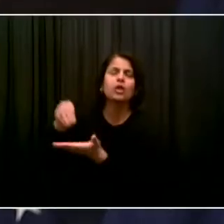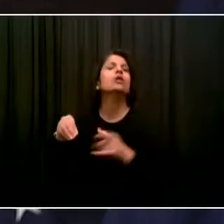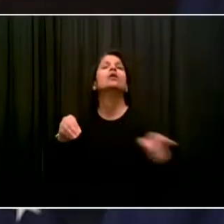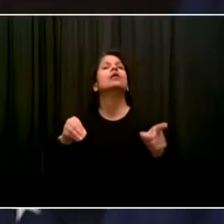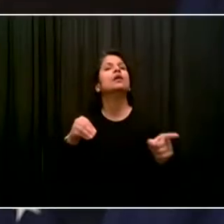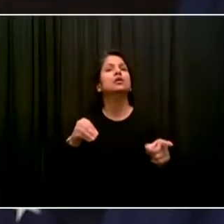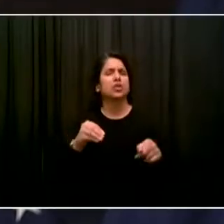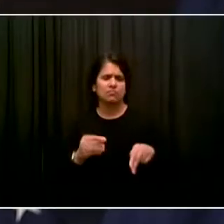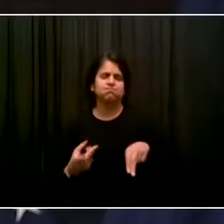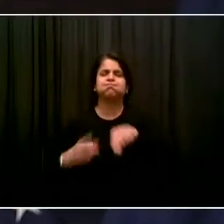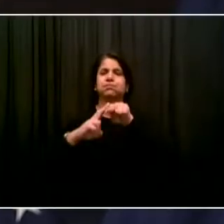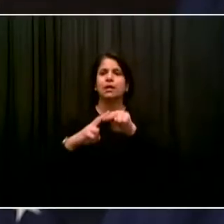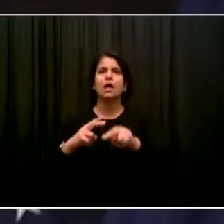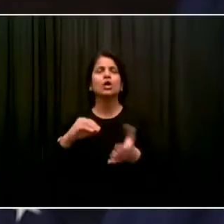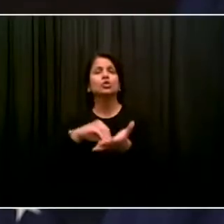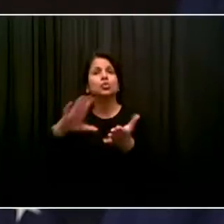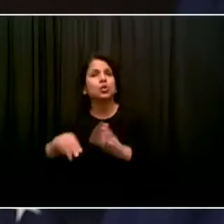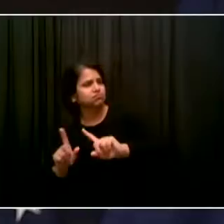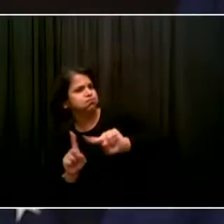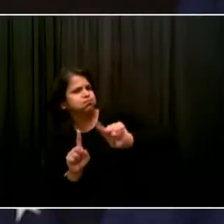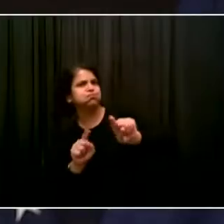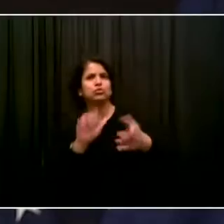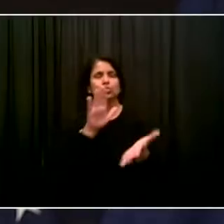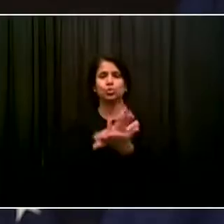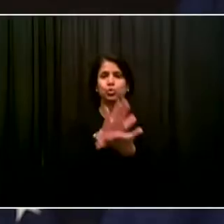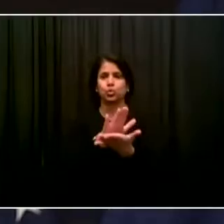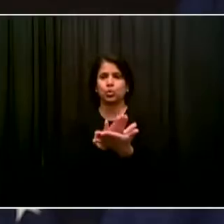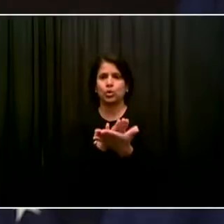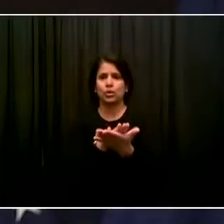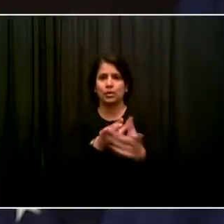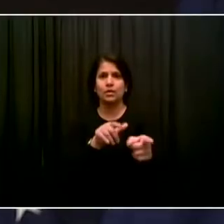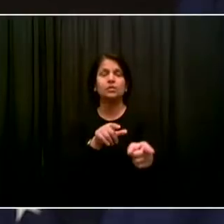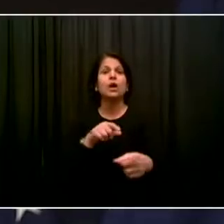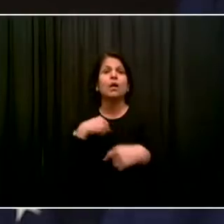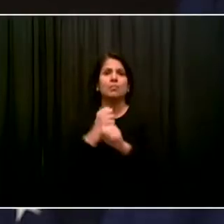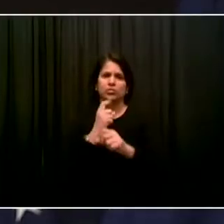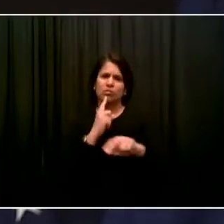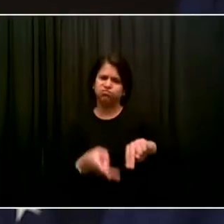DAYS AND WEEKS. THE BIGGEST MESSAGES WE ARE TRDIENNG UPWRDA